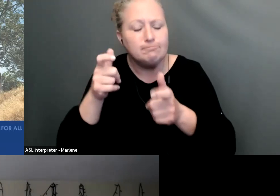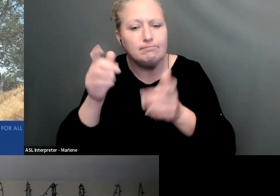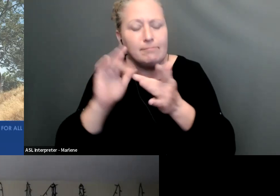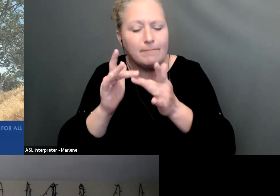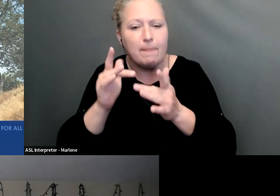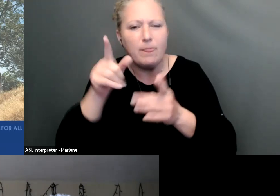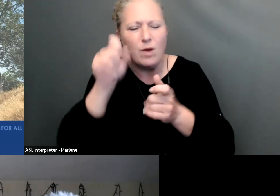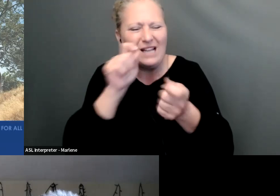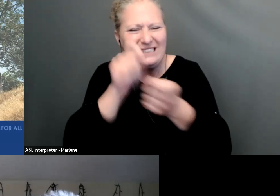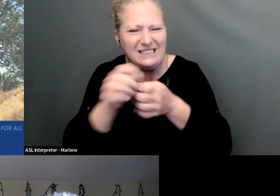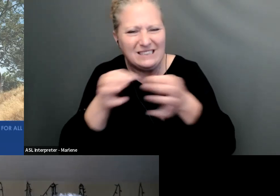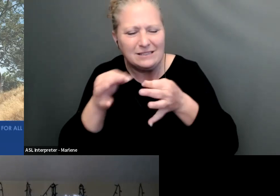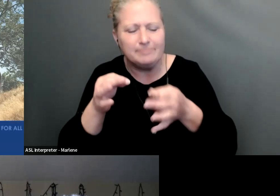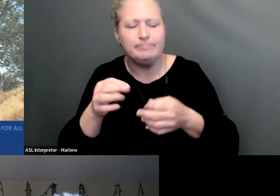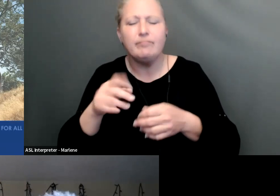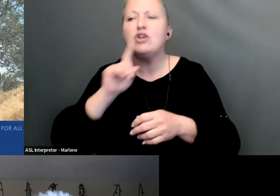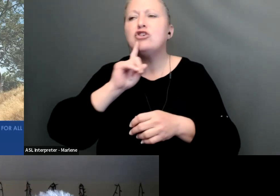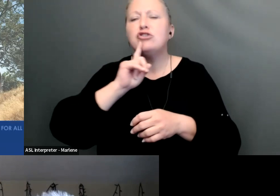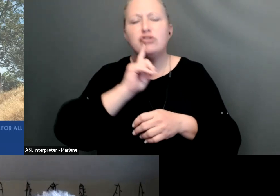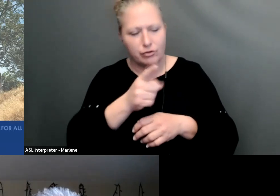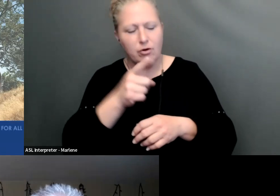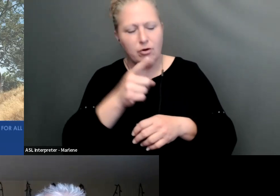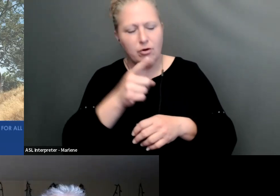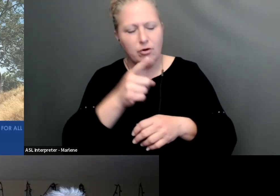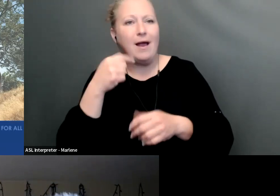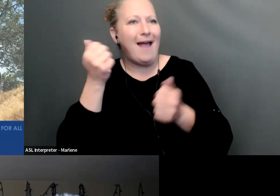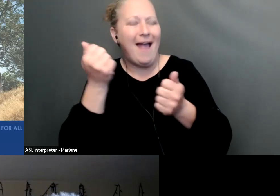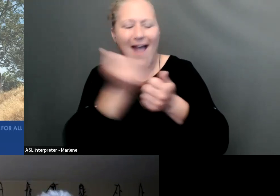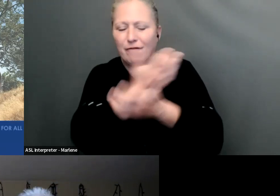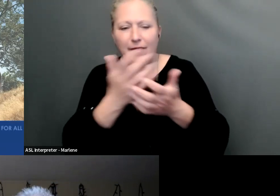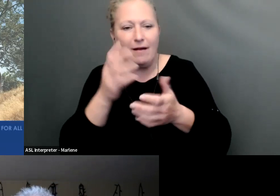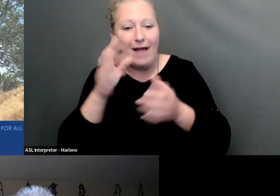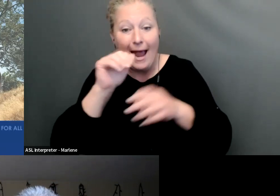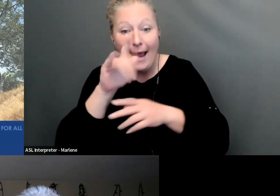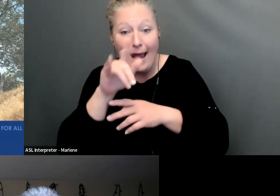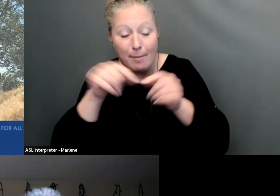So we cover every hand that touches the cable from the actual placing of the fiber optic cable